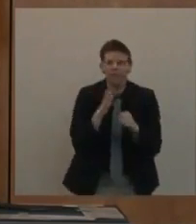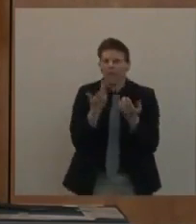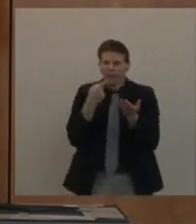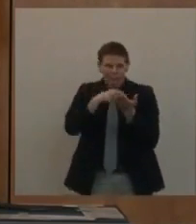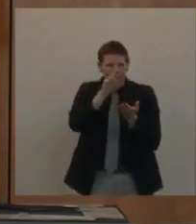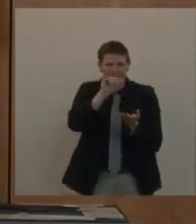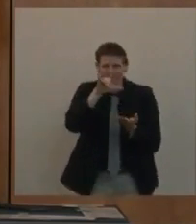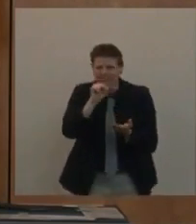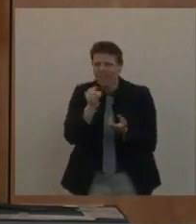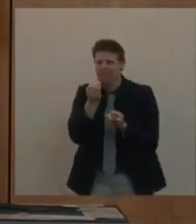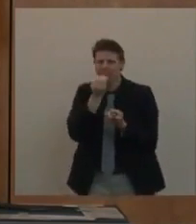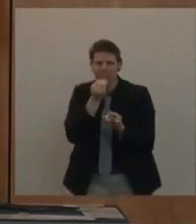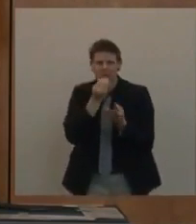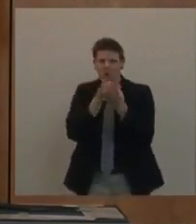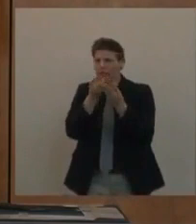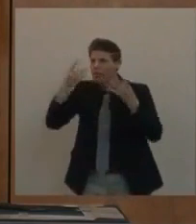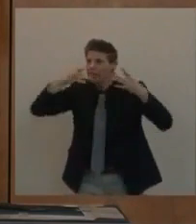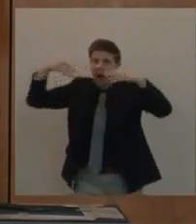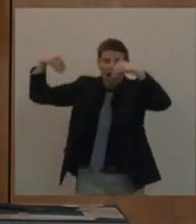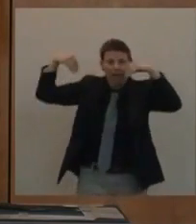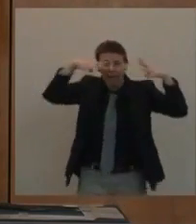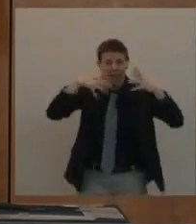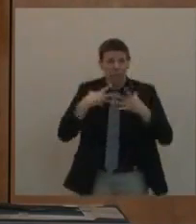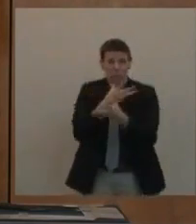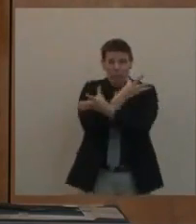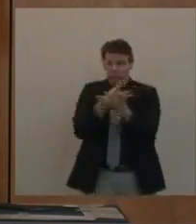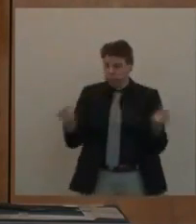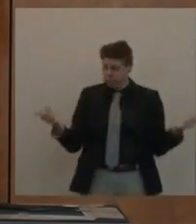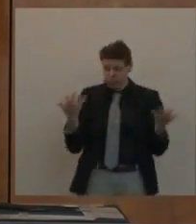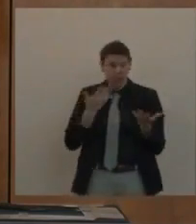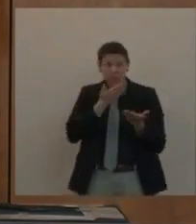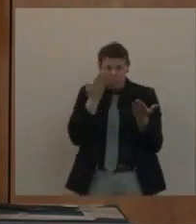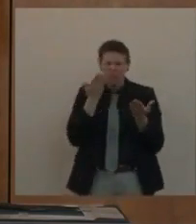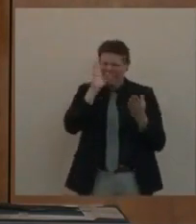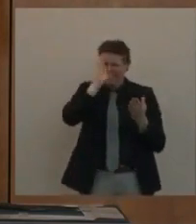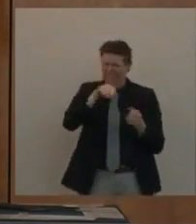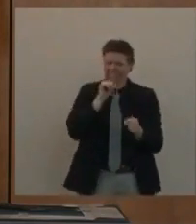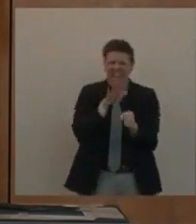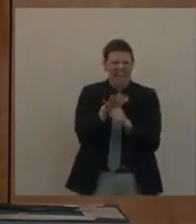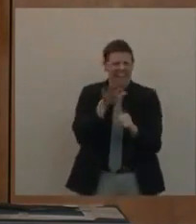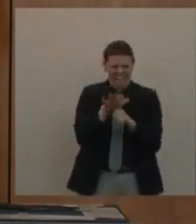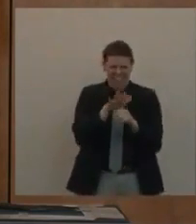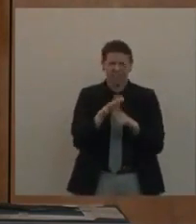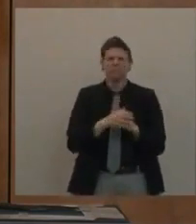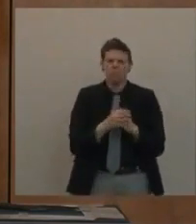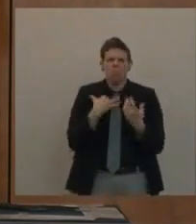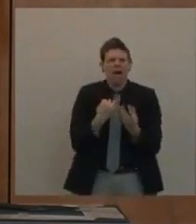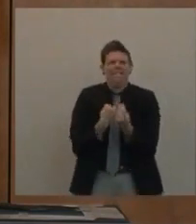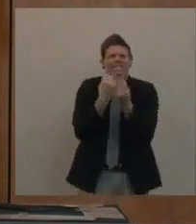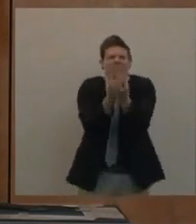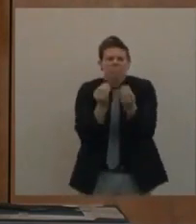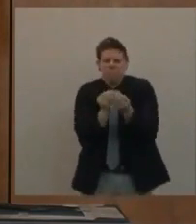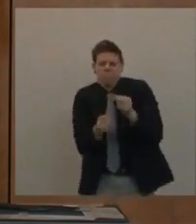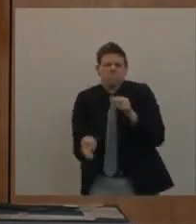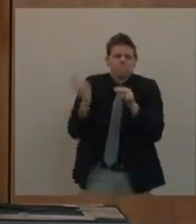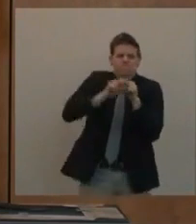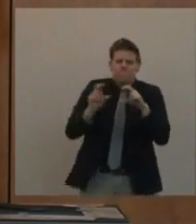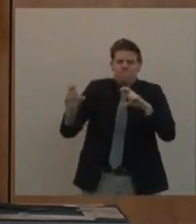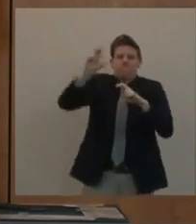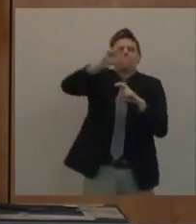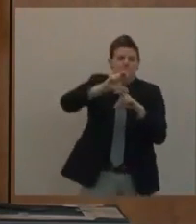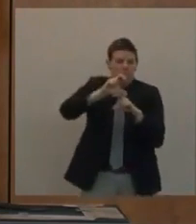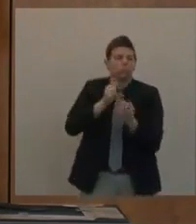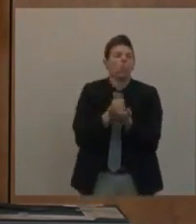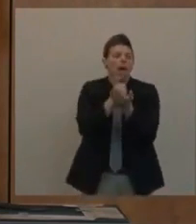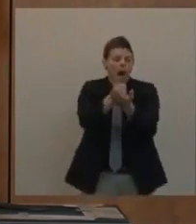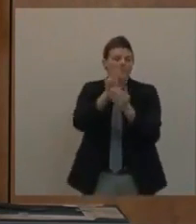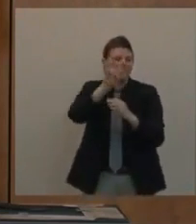BECAUSE WE ARE CLEAR THAT THAT $1200 IS NOT ENOUGH TO BUY FOOD, PAY A MORTGAGE, KEEP THE LIGHTS ON, OR PAY RENT.